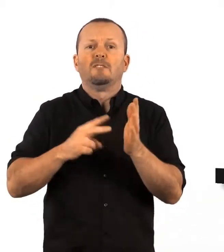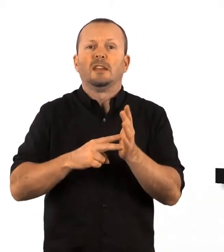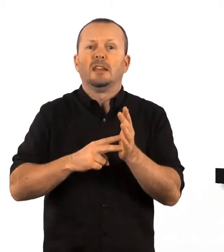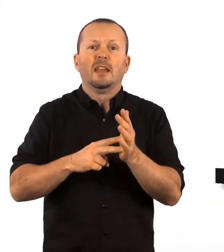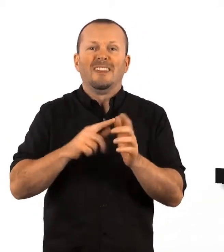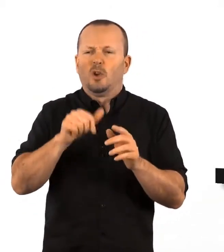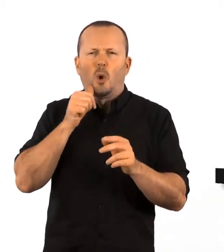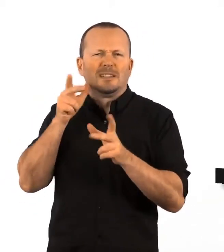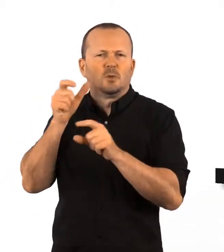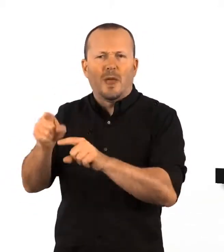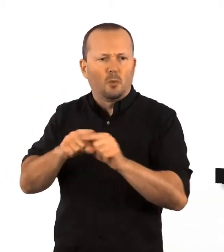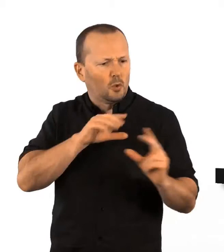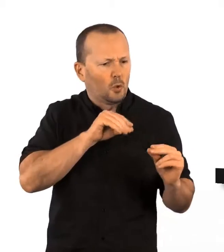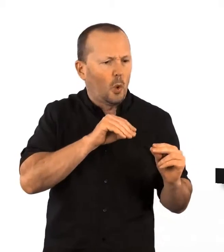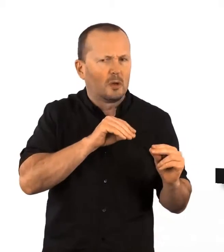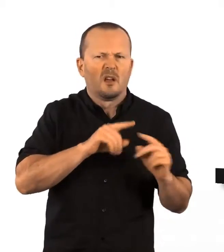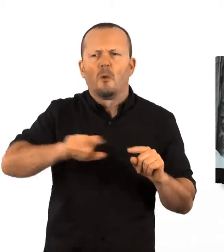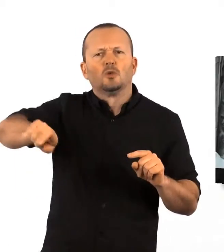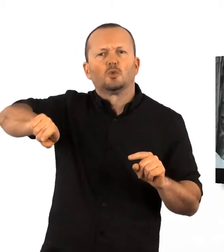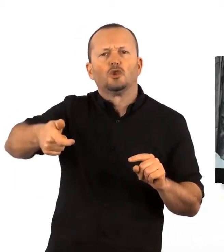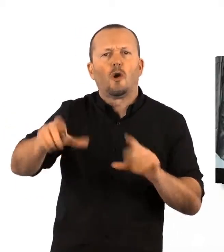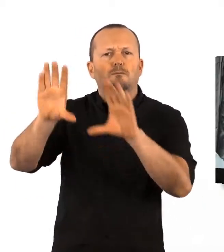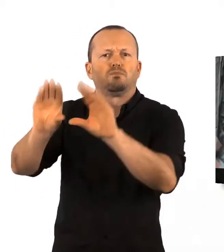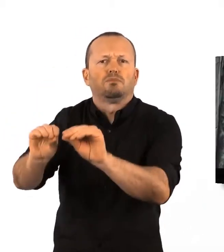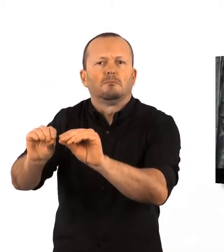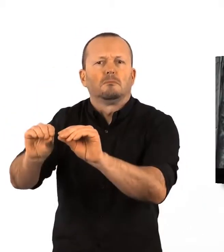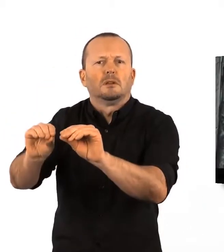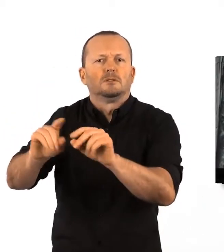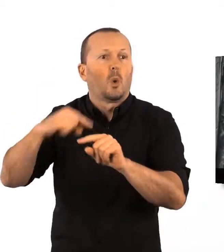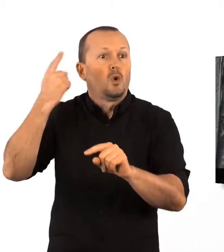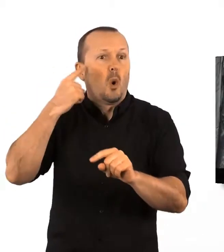not actually listening to the TV so it’s not background noise when you’re trying